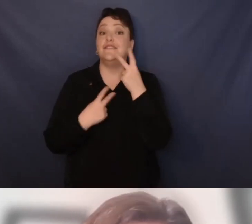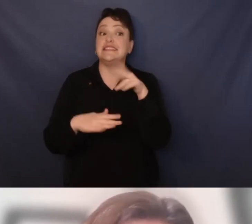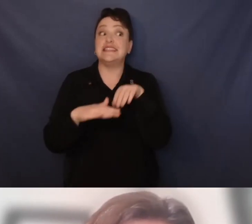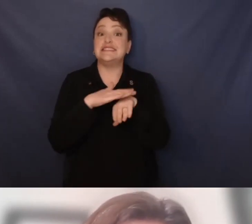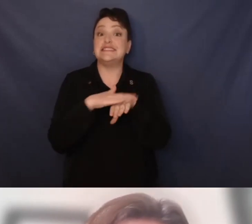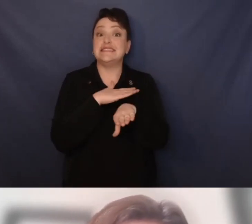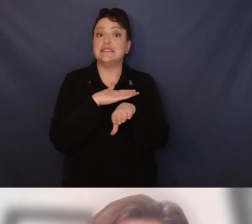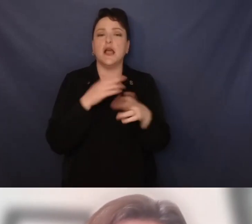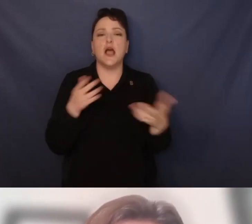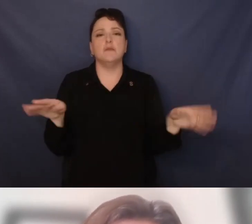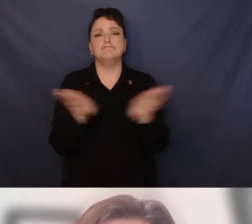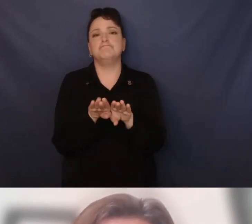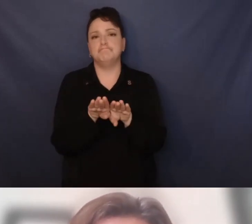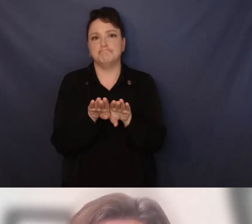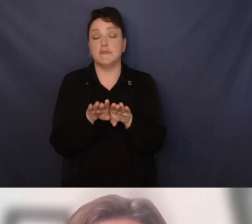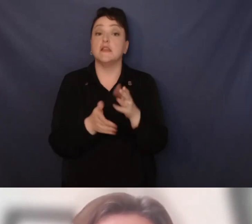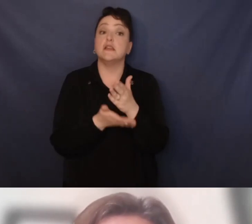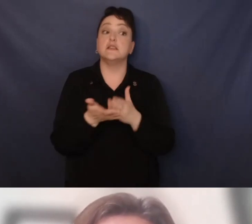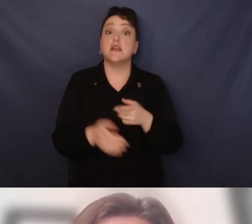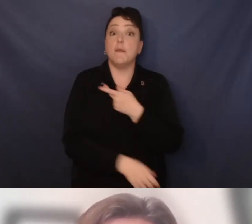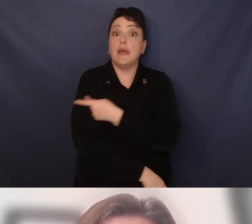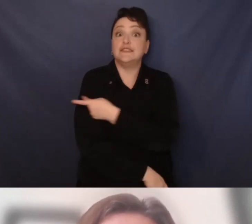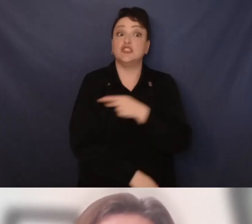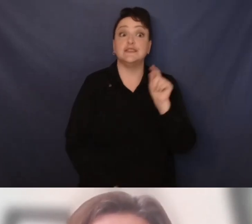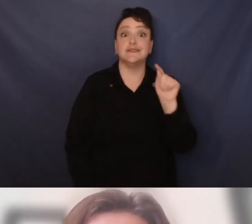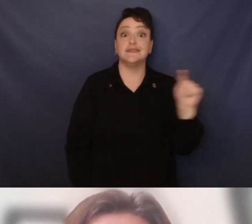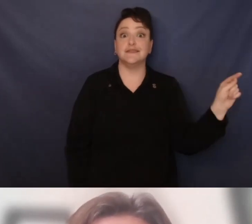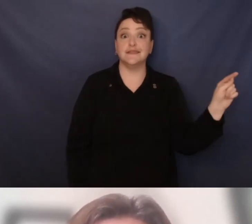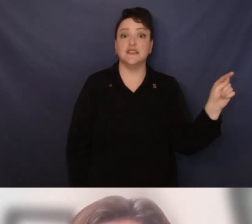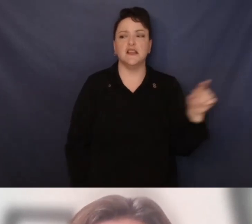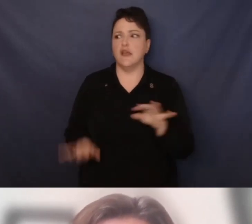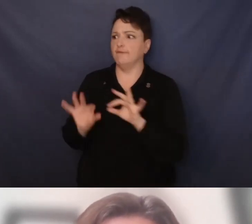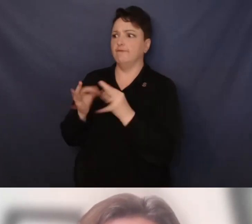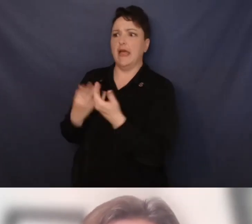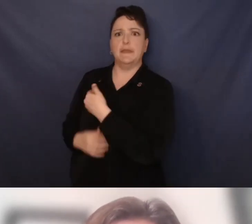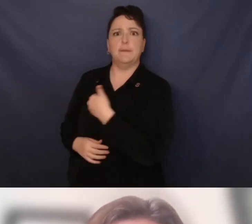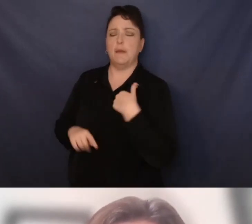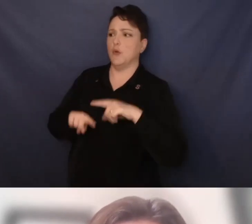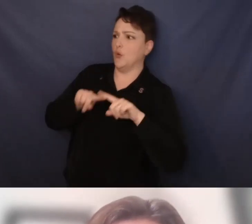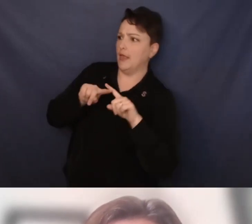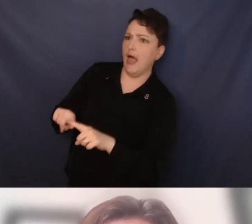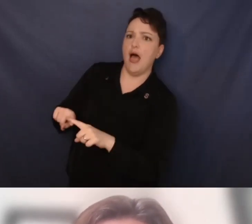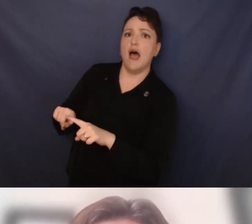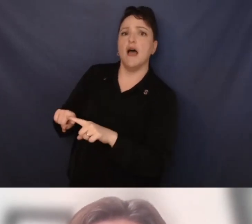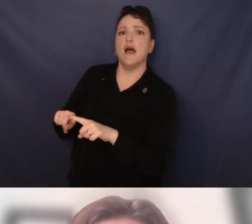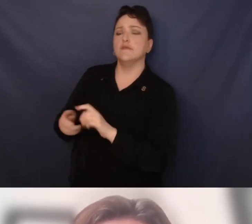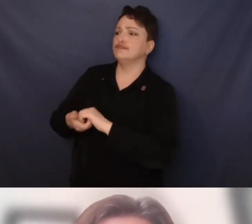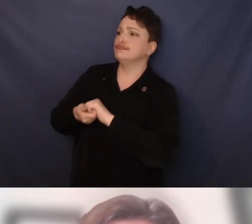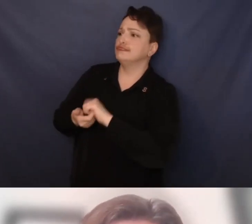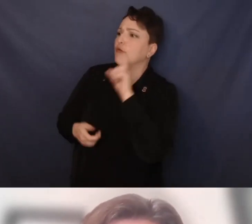were in the hospital who rely on family members for different kinds of communication, supports,